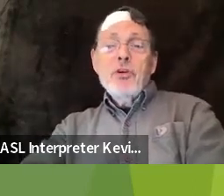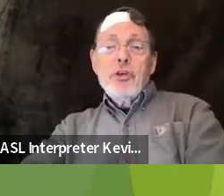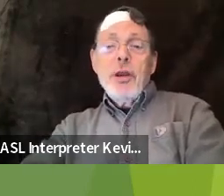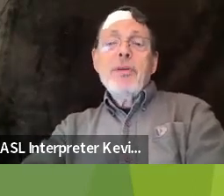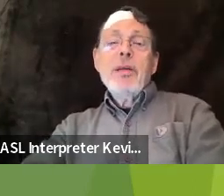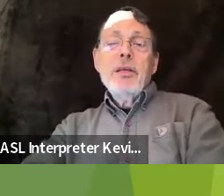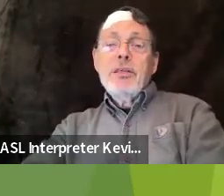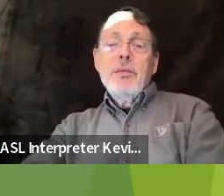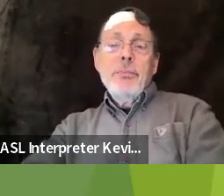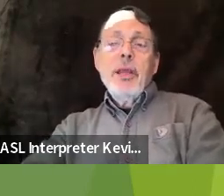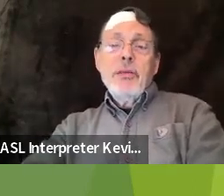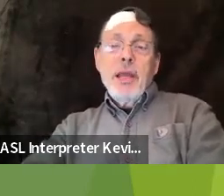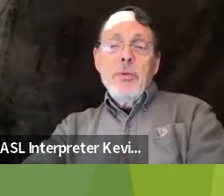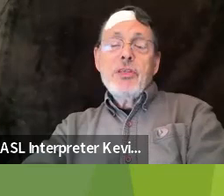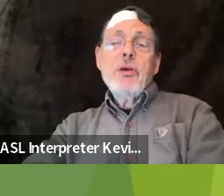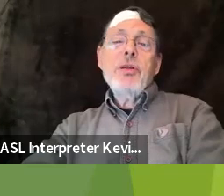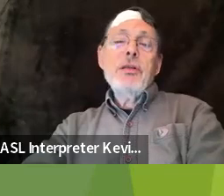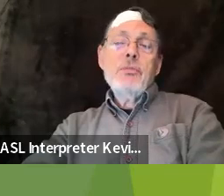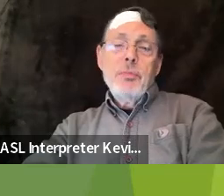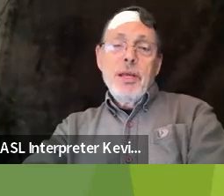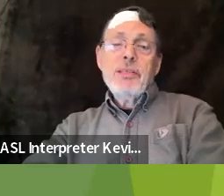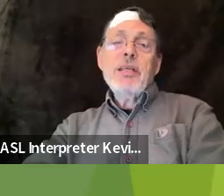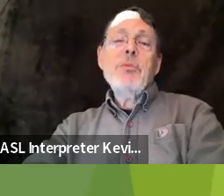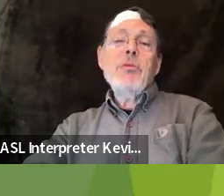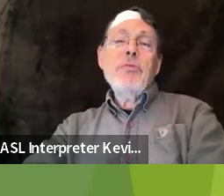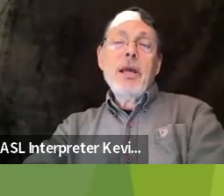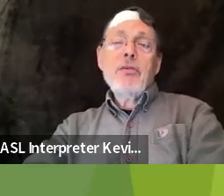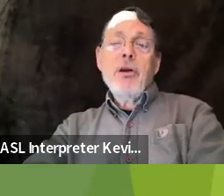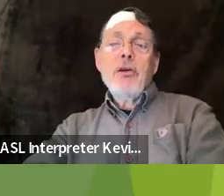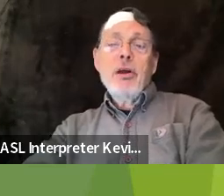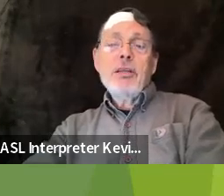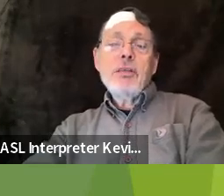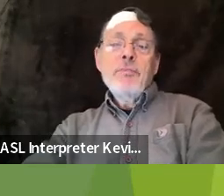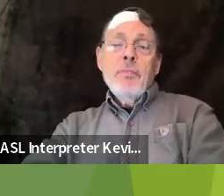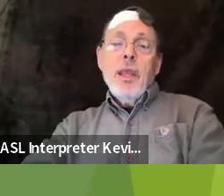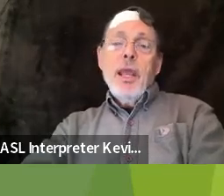your script is in plain language so it would be accessible for that target audience.